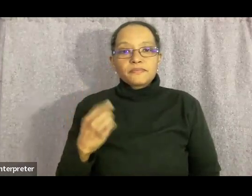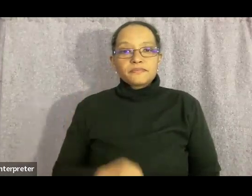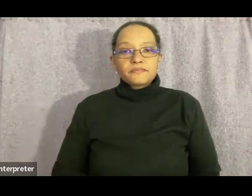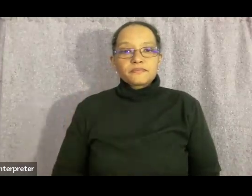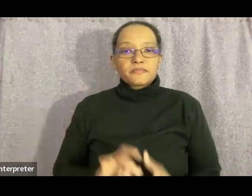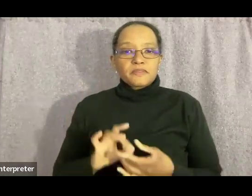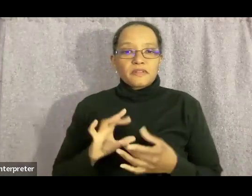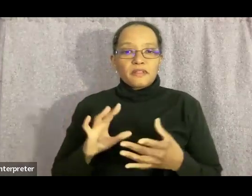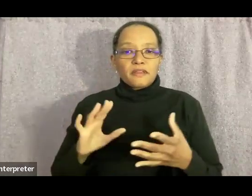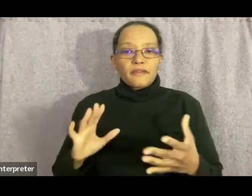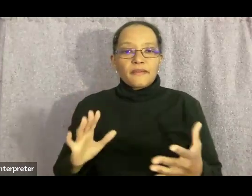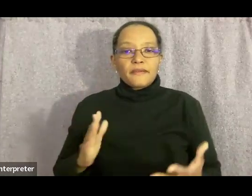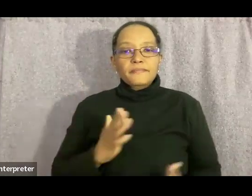Coming out nice and slow.